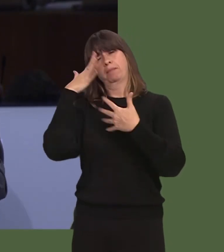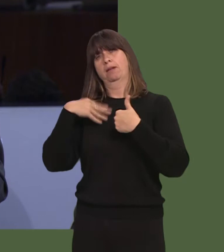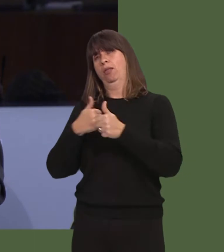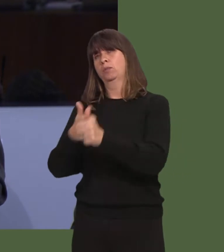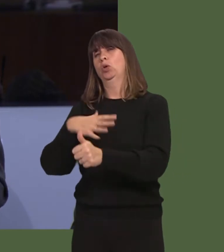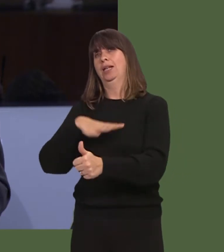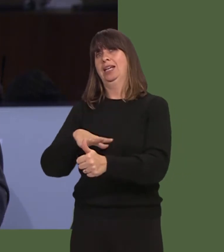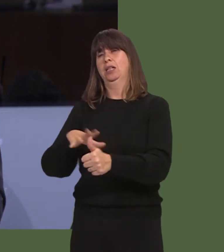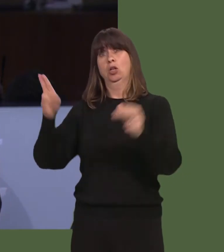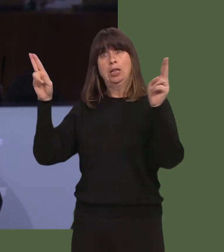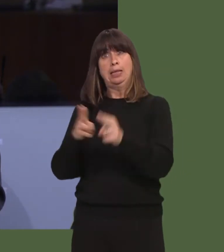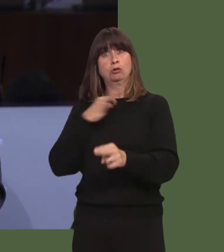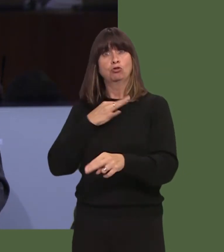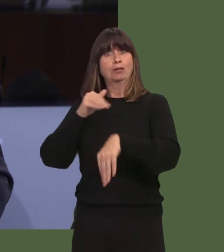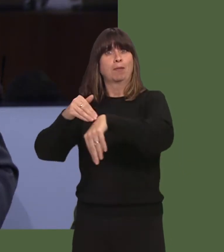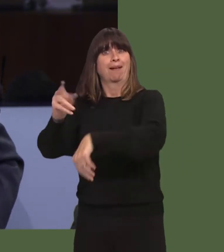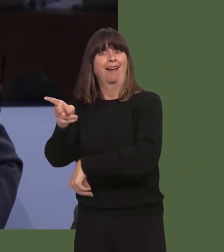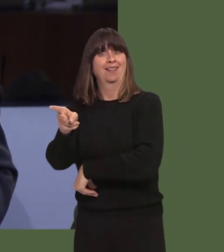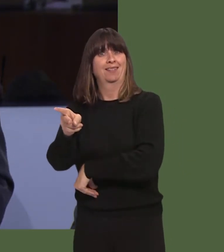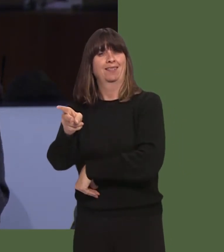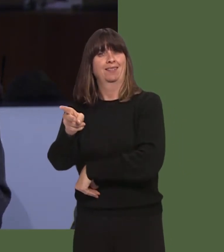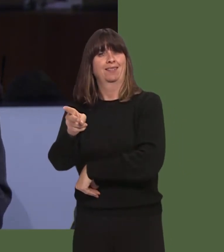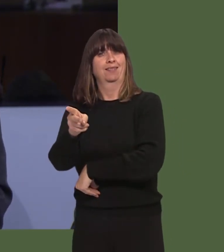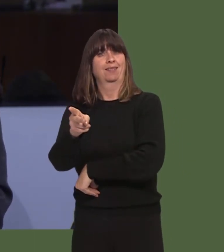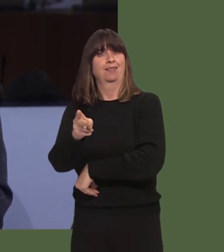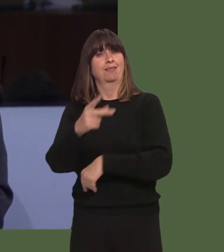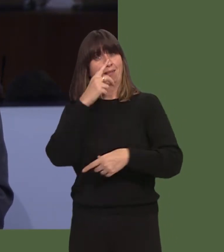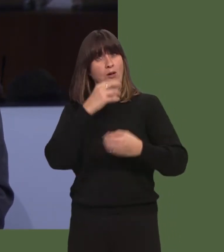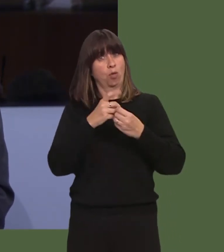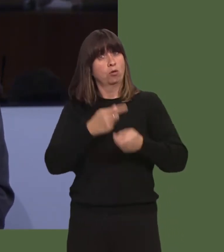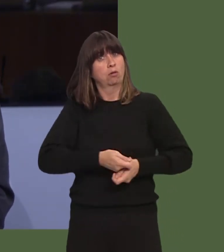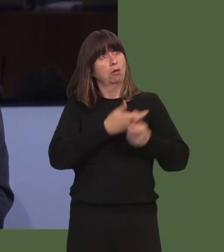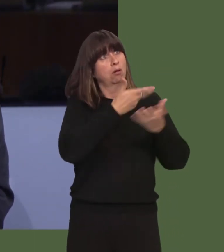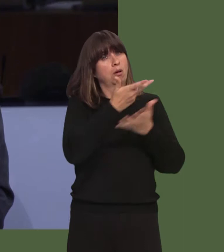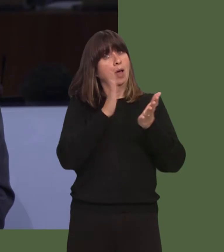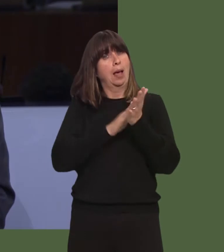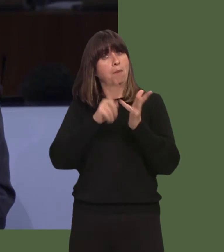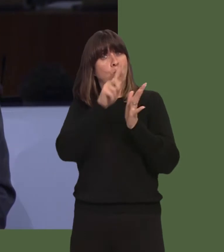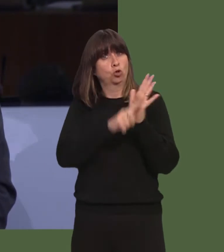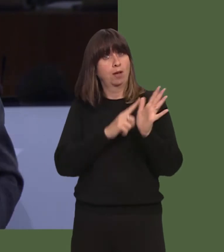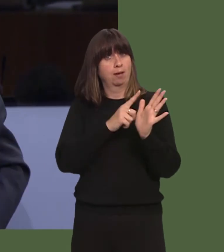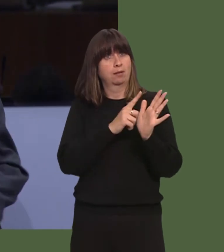Will the First Minister undertake to hold discussions with the Ministry of Justice about